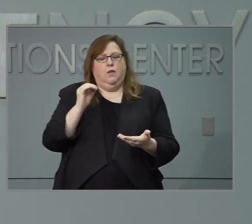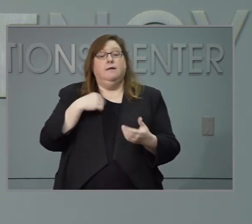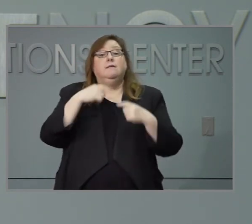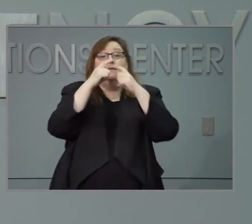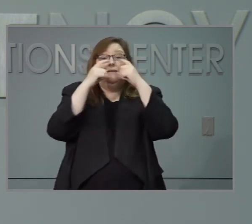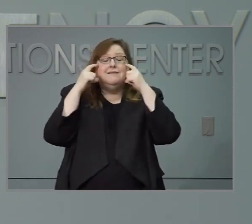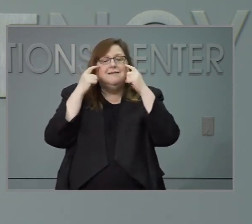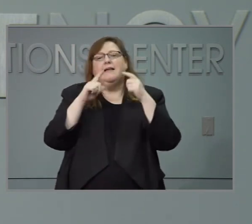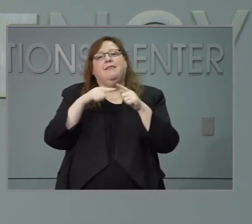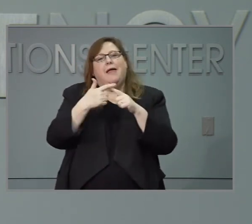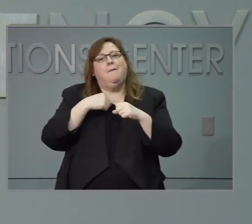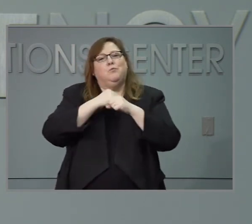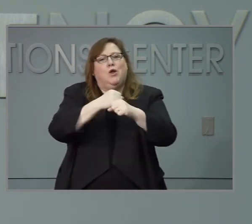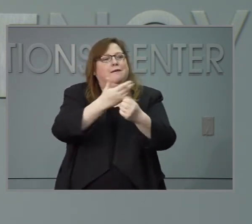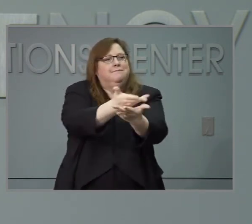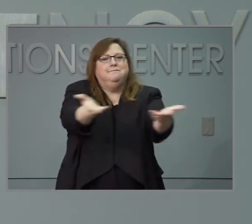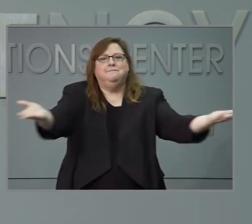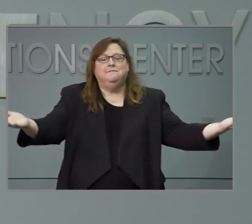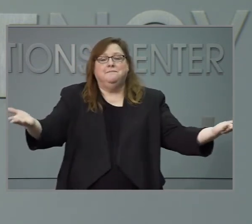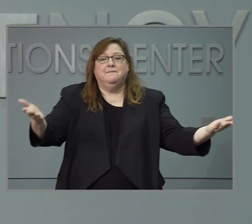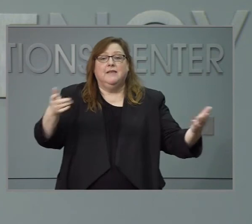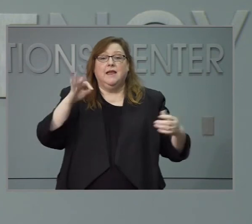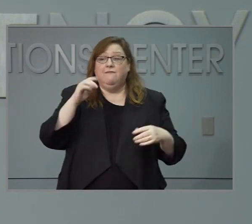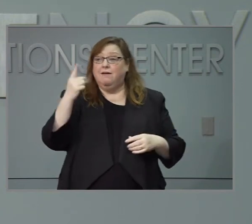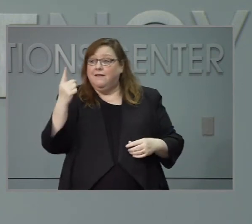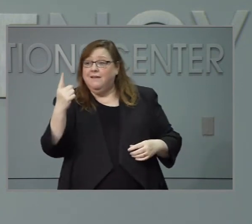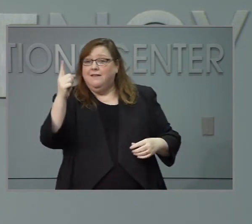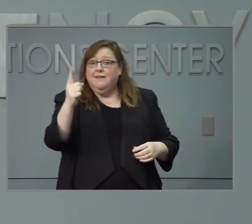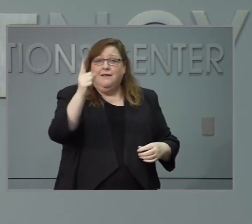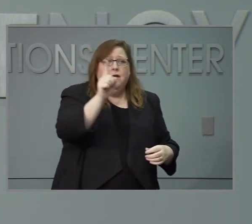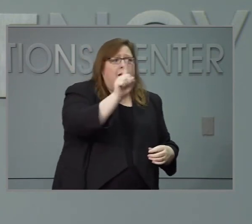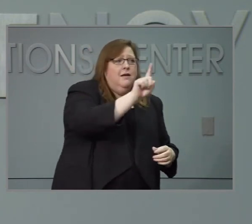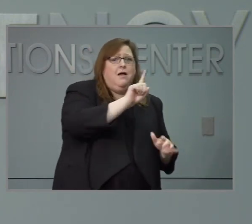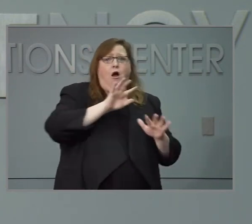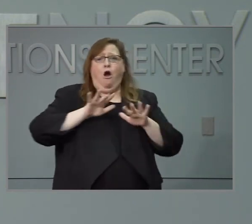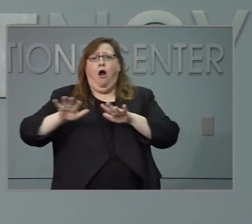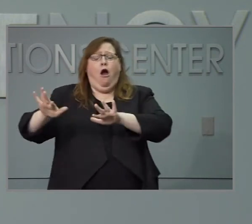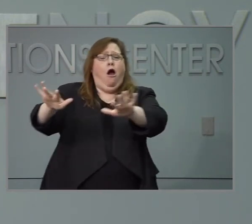VA A TENER, LOS PADRES RICOS VAN A PODER UTILIZAR LOS VALES PARA